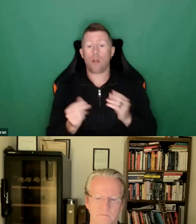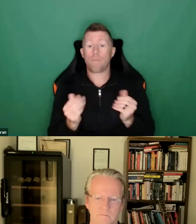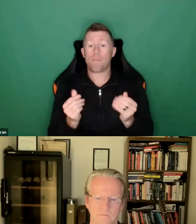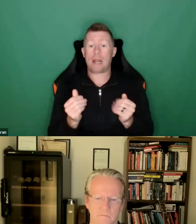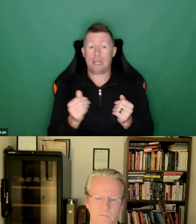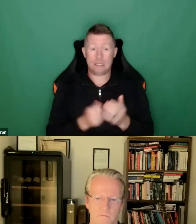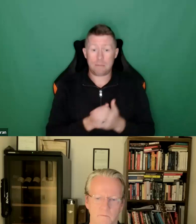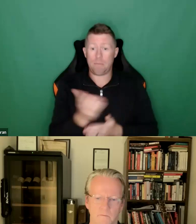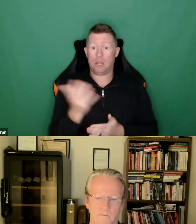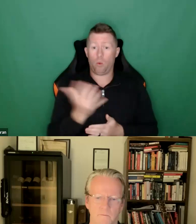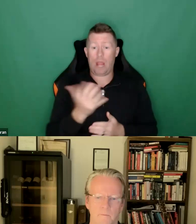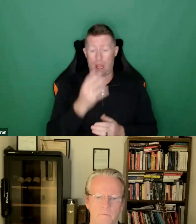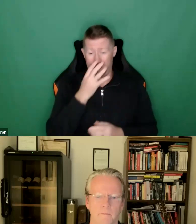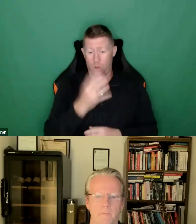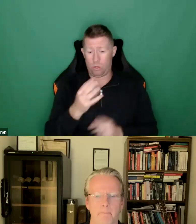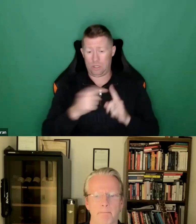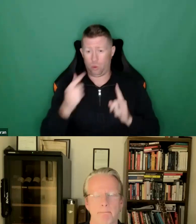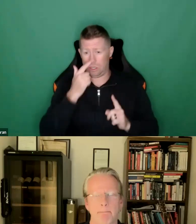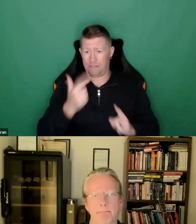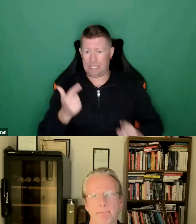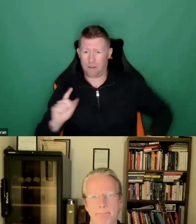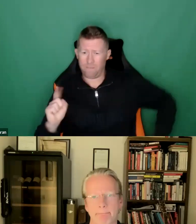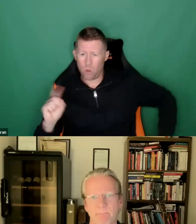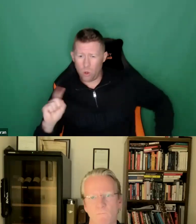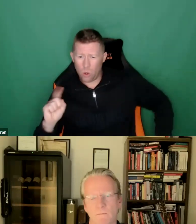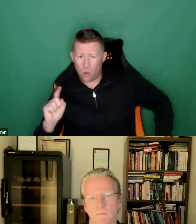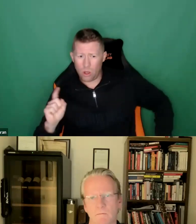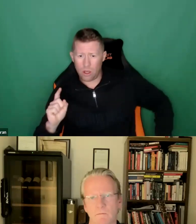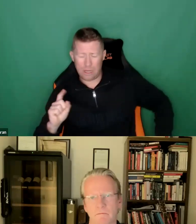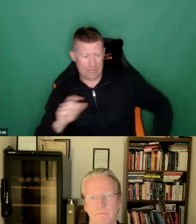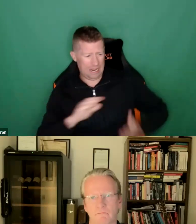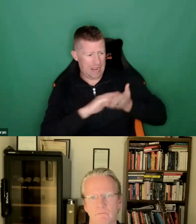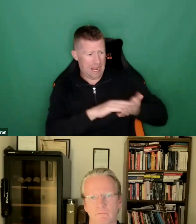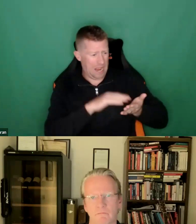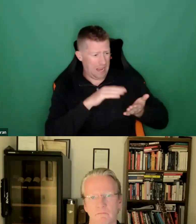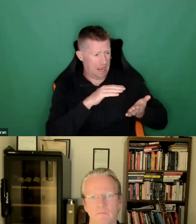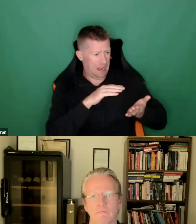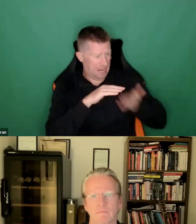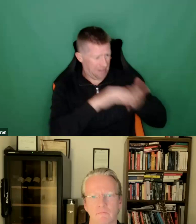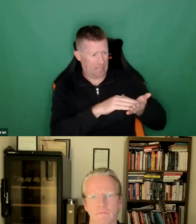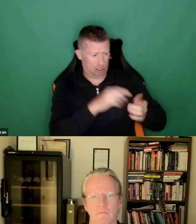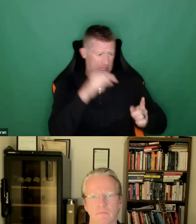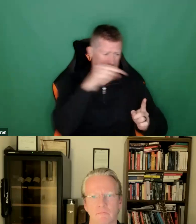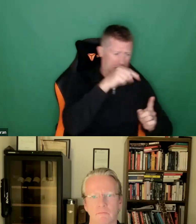early intervention which is more effective when children are younger. If we actually front ended our intervention system and a funding